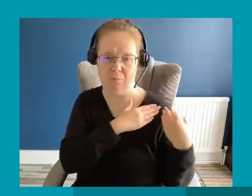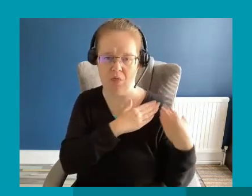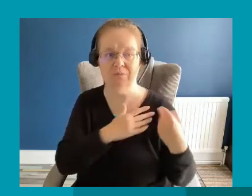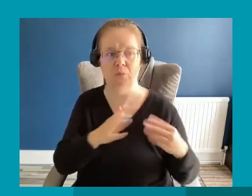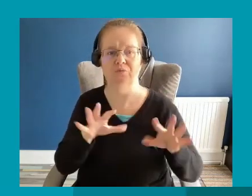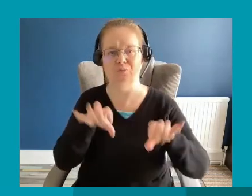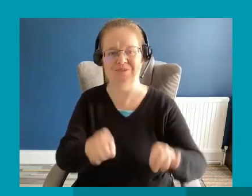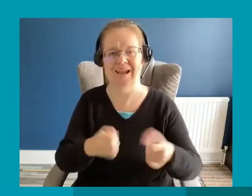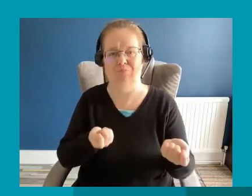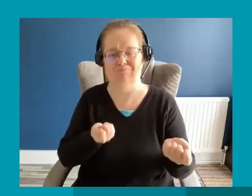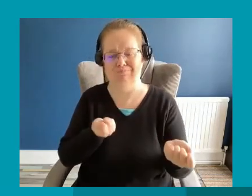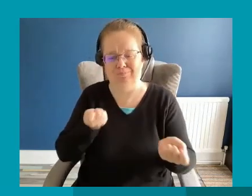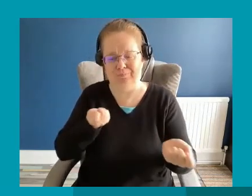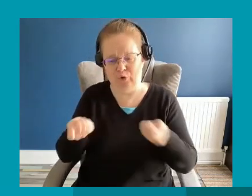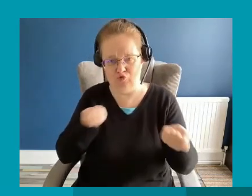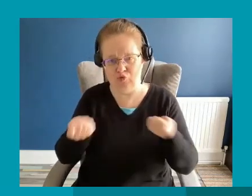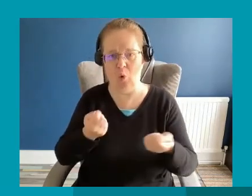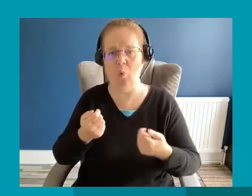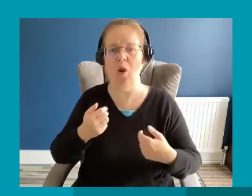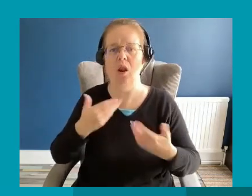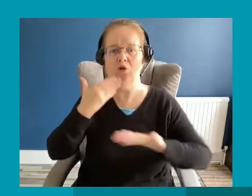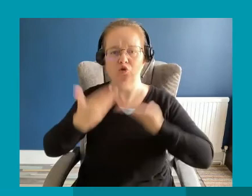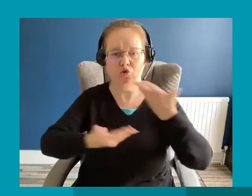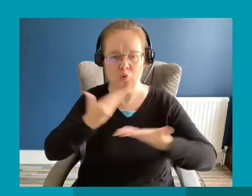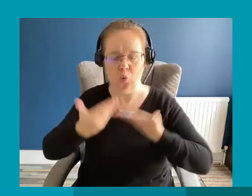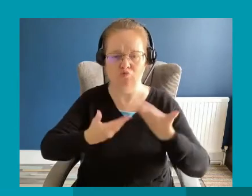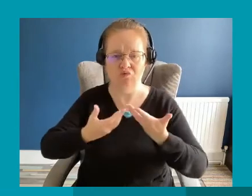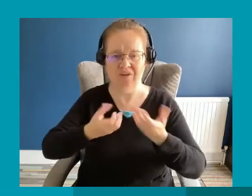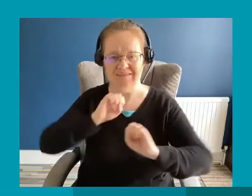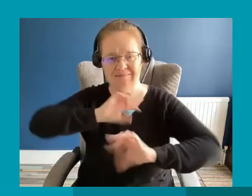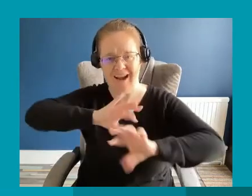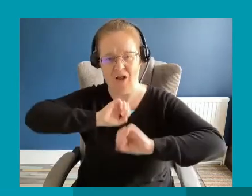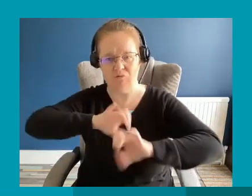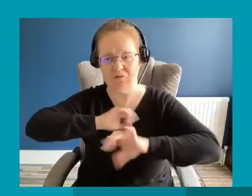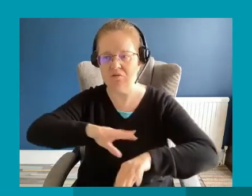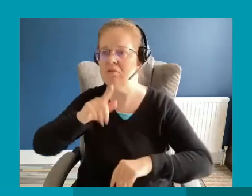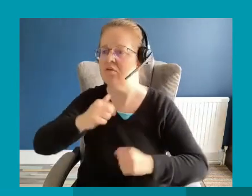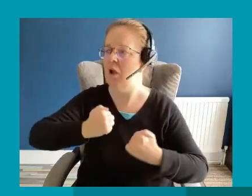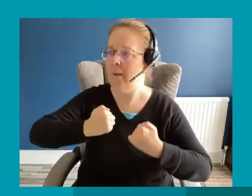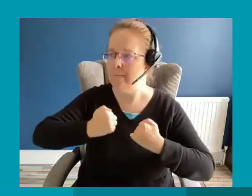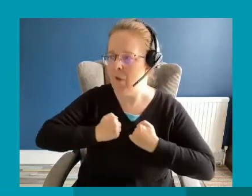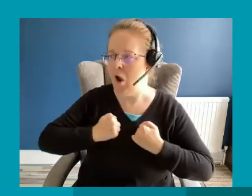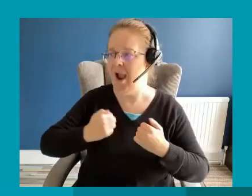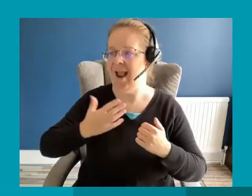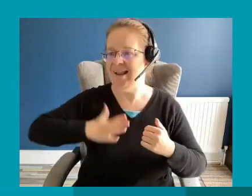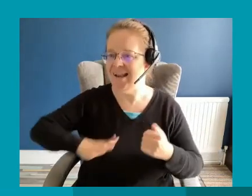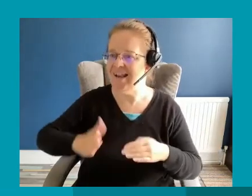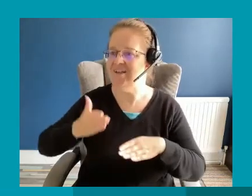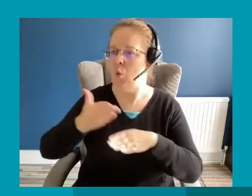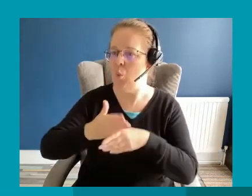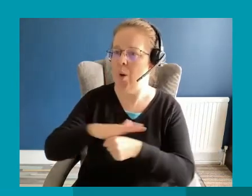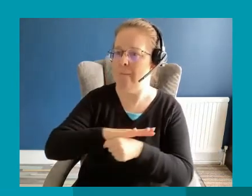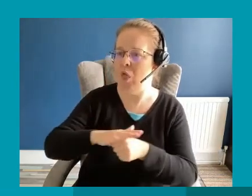control of your story in your narrative. Discuss your need for workplace adjustments. What is it that you need?